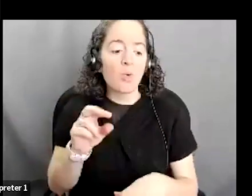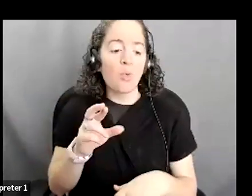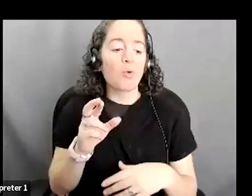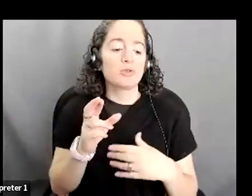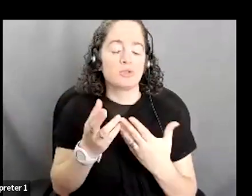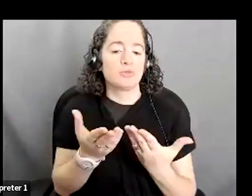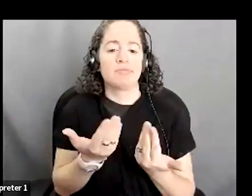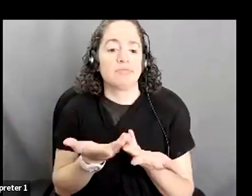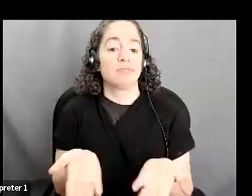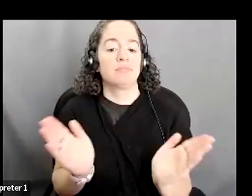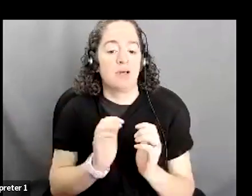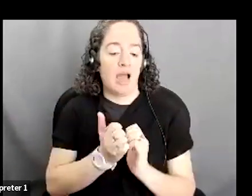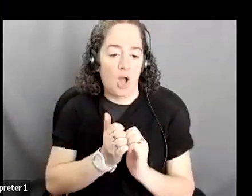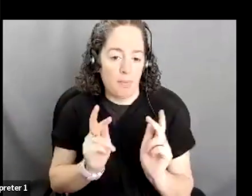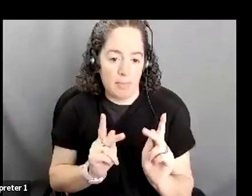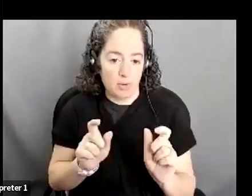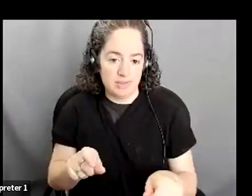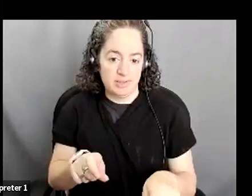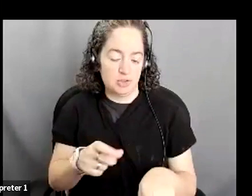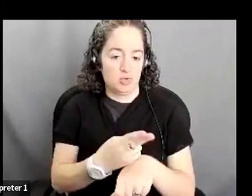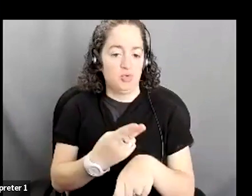how people should interpret your findings.